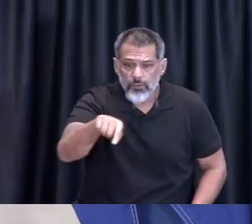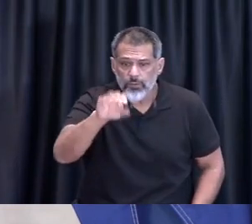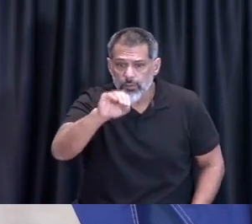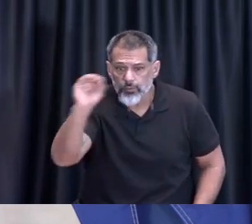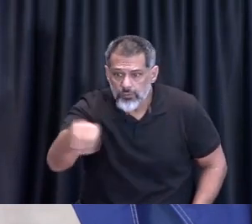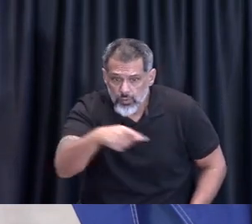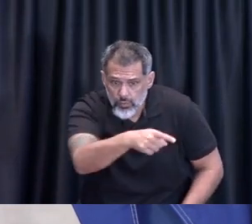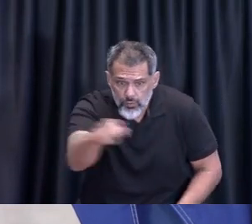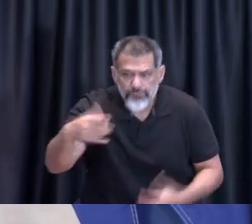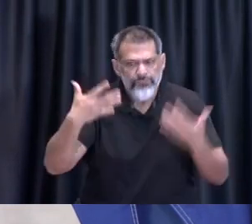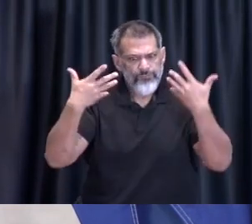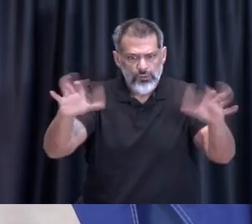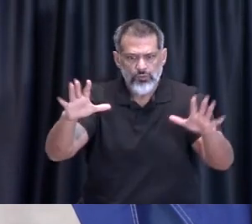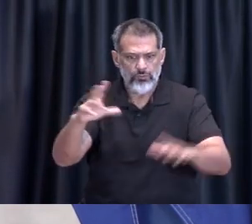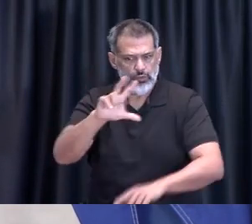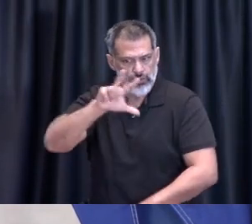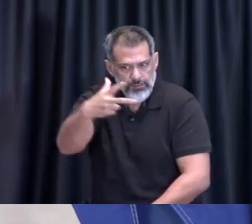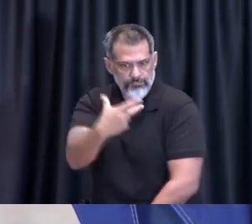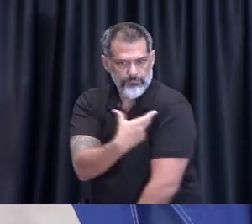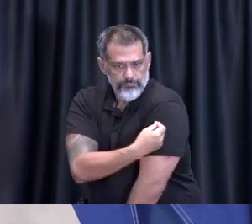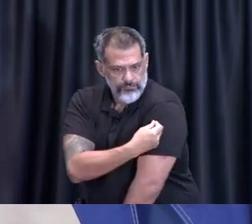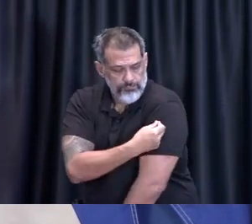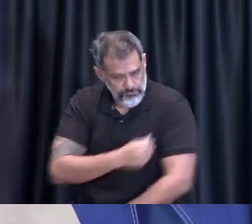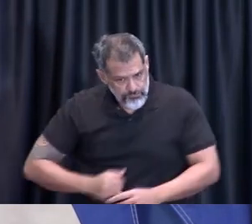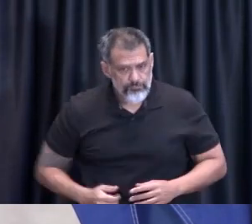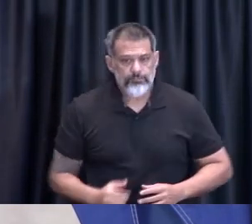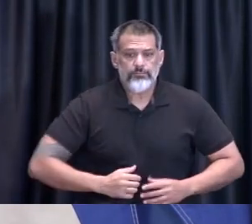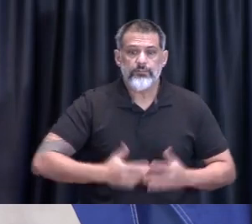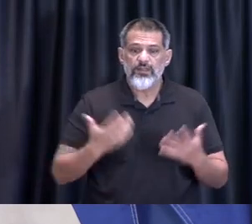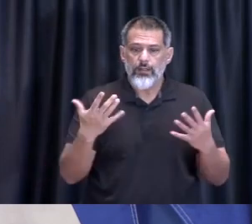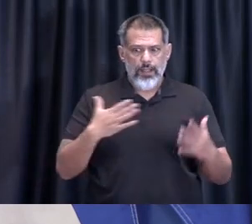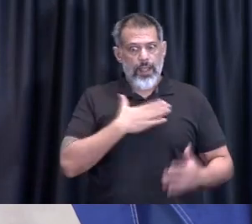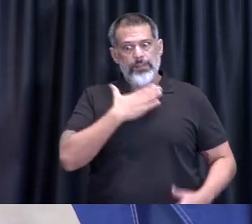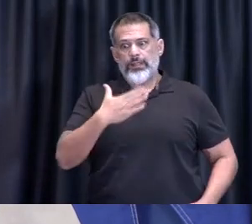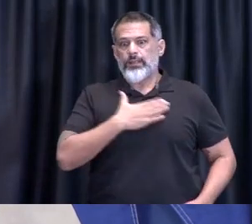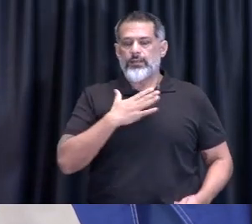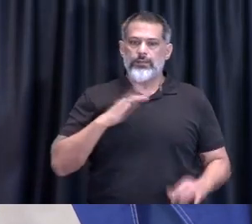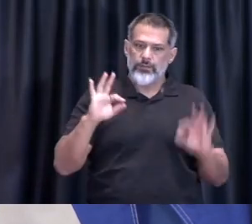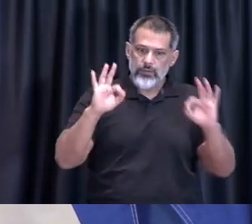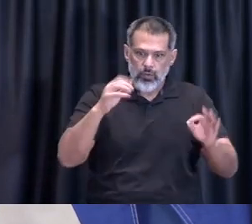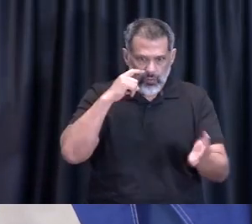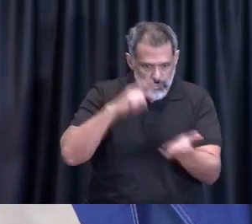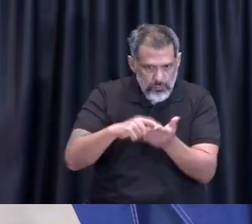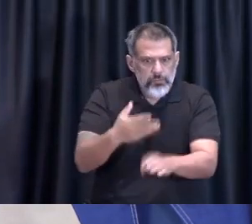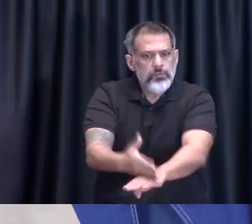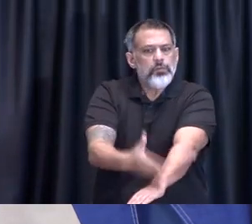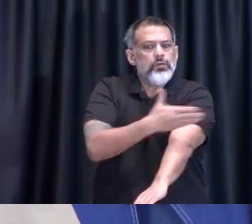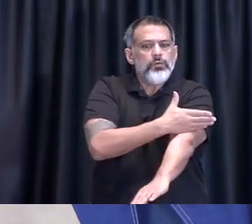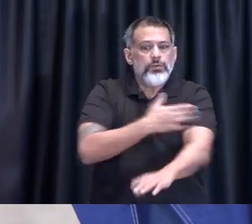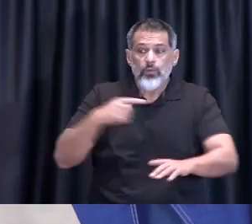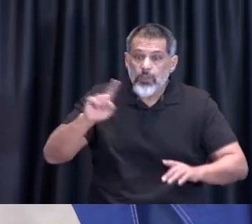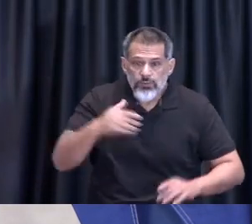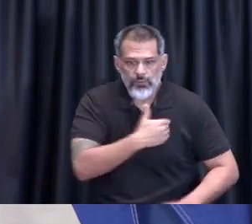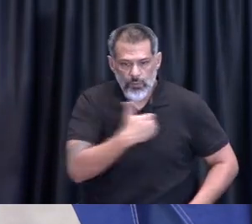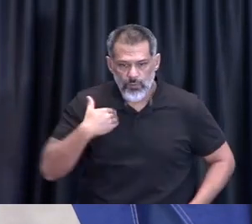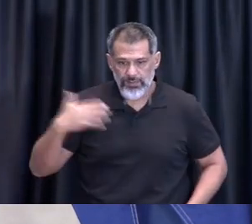third dose. It was great to see this progress in action at the Vax the Northwest clinic on Sunday at York University, where